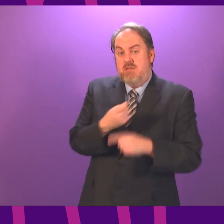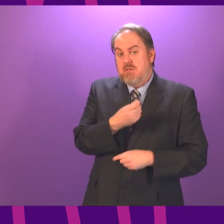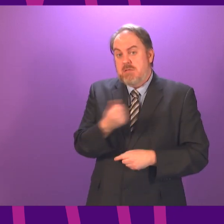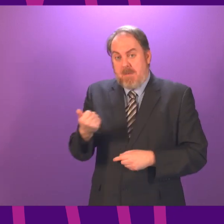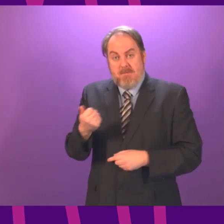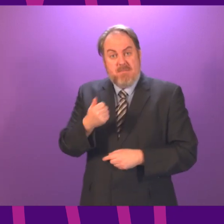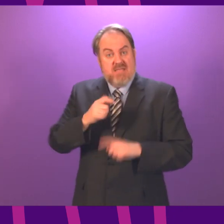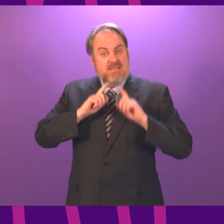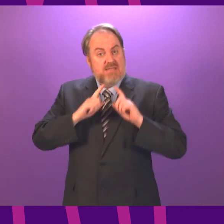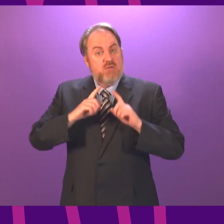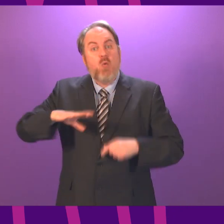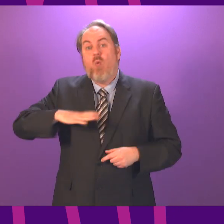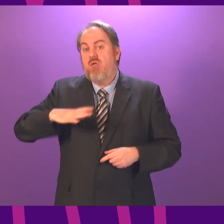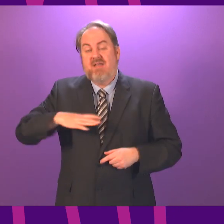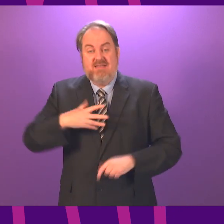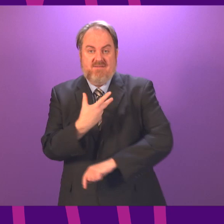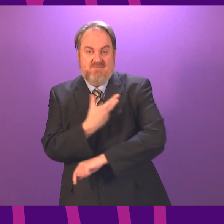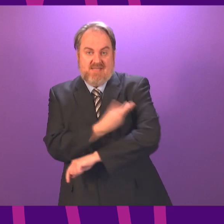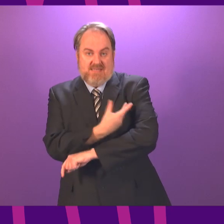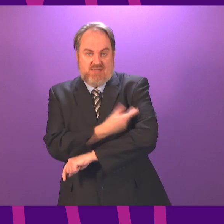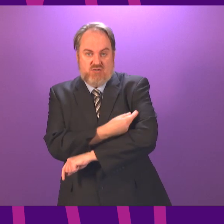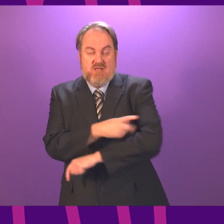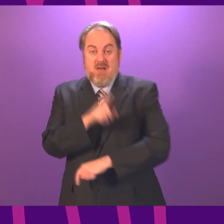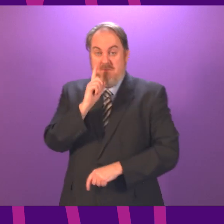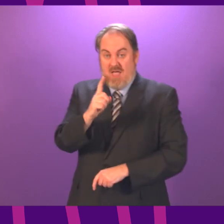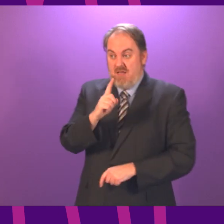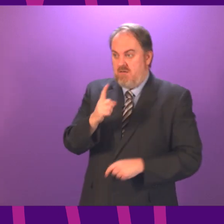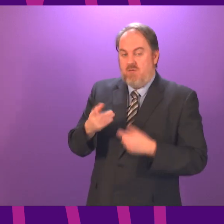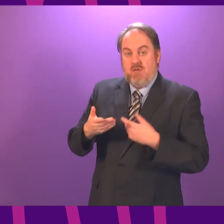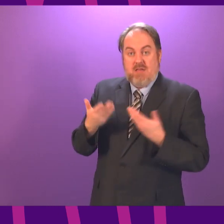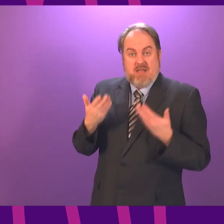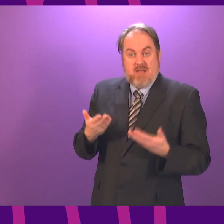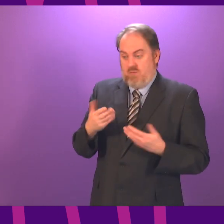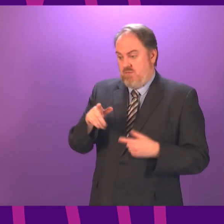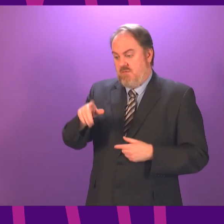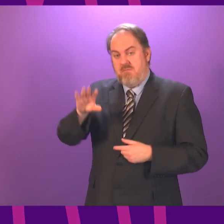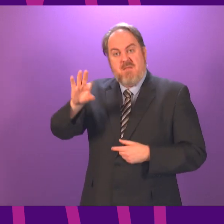been vaccinated already, but with schools reopening to more pupils from Monday, surely